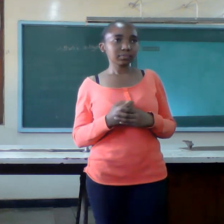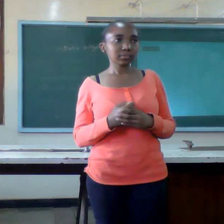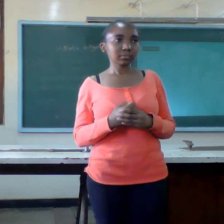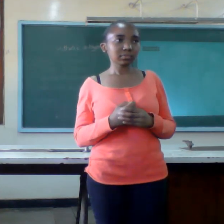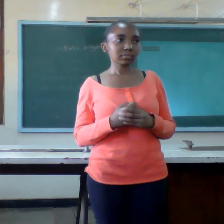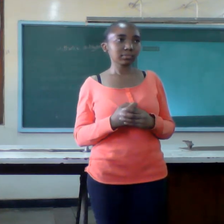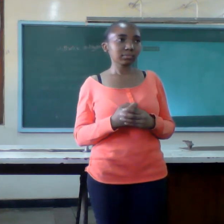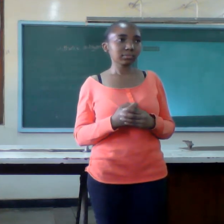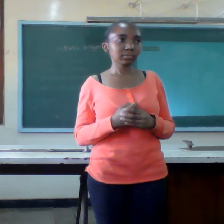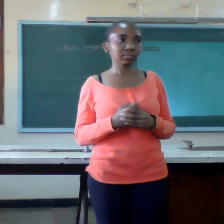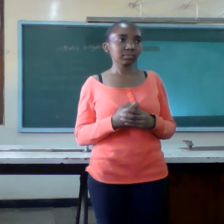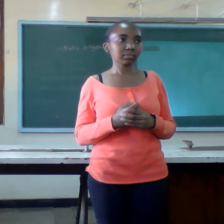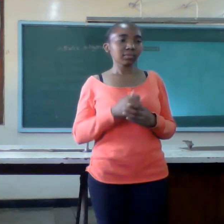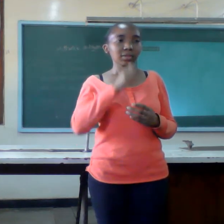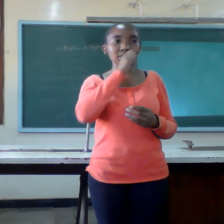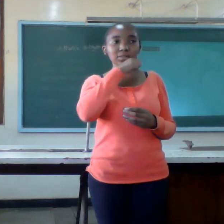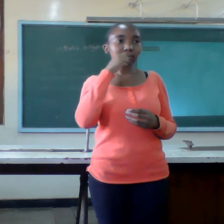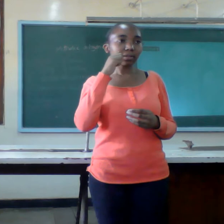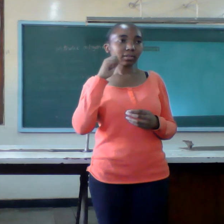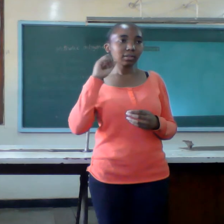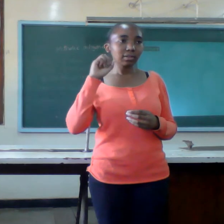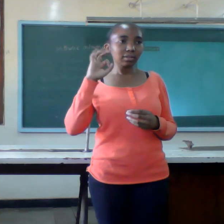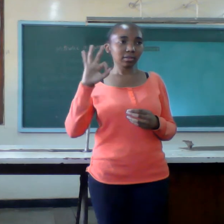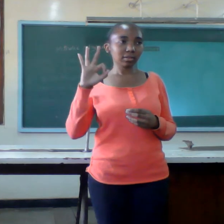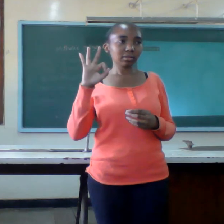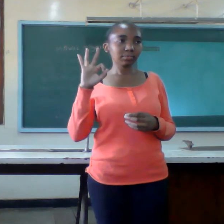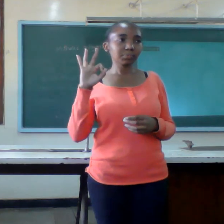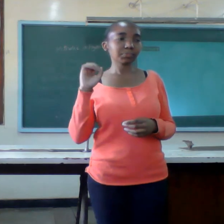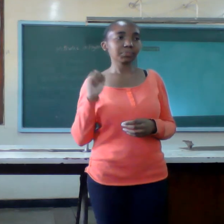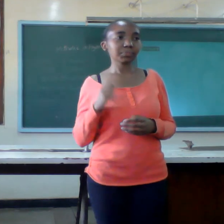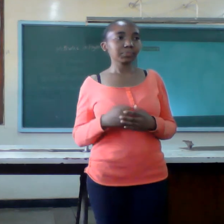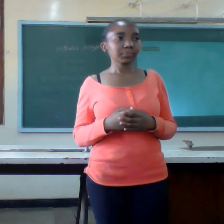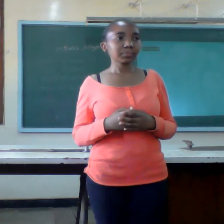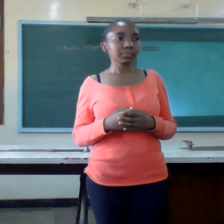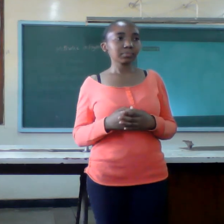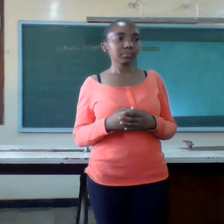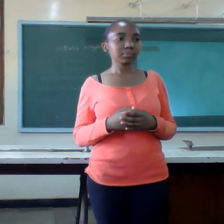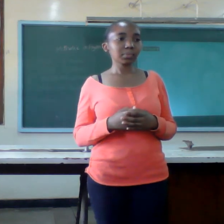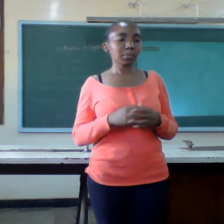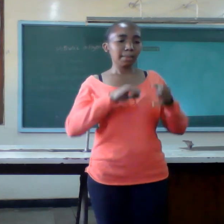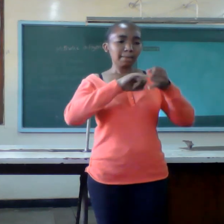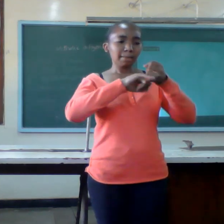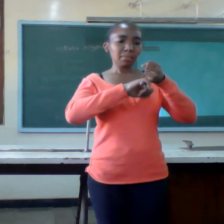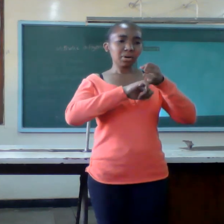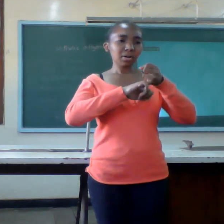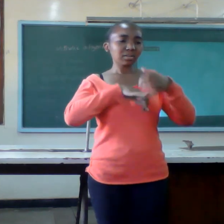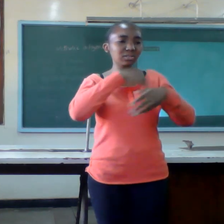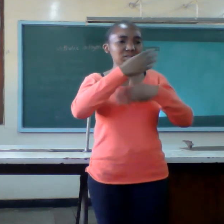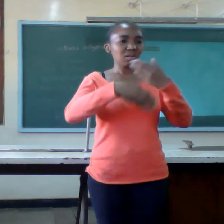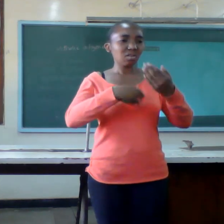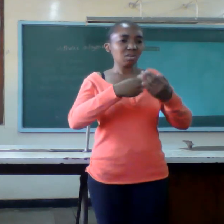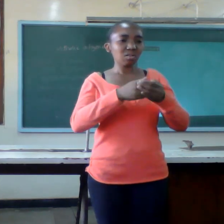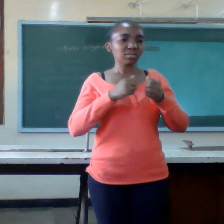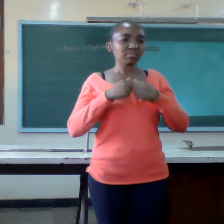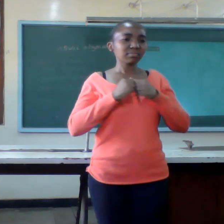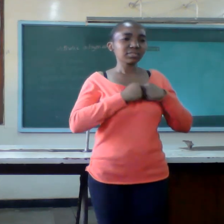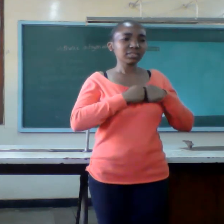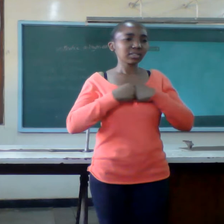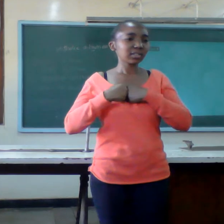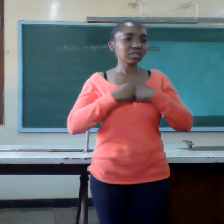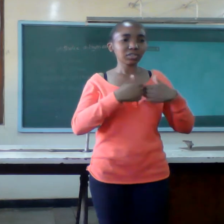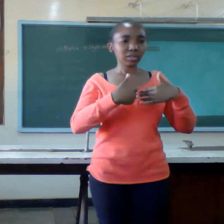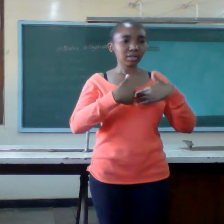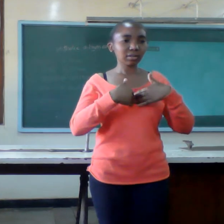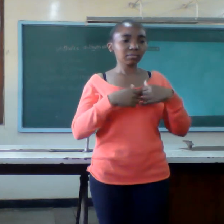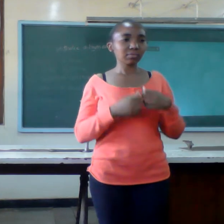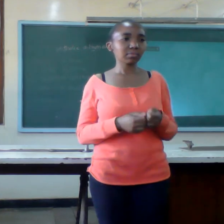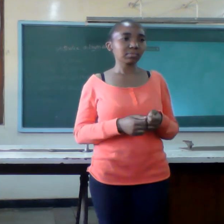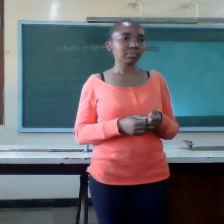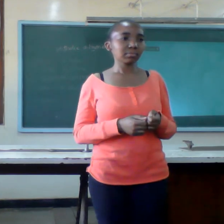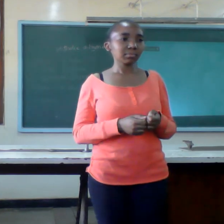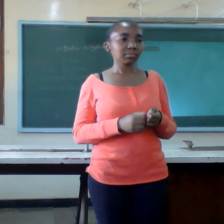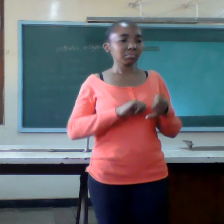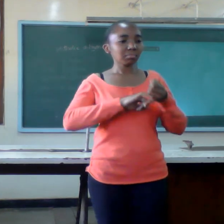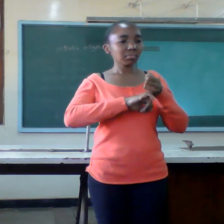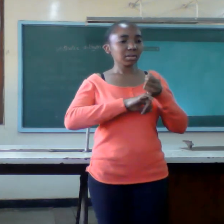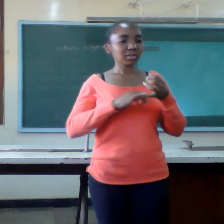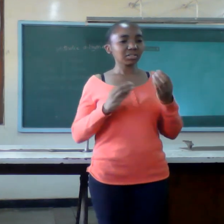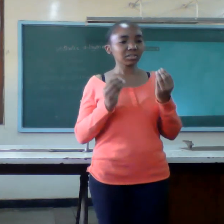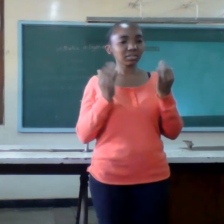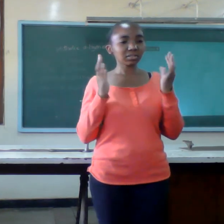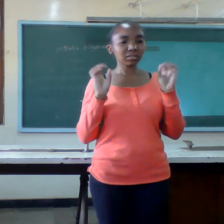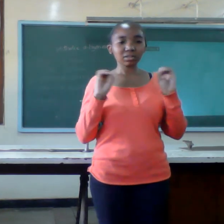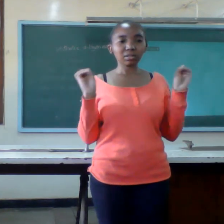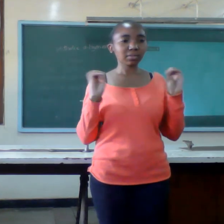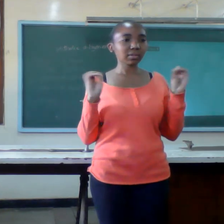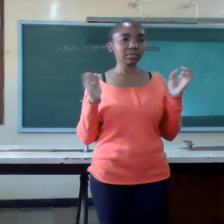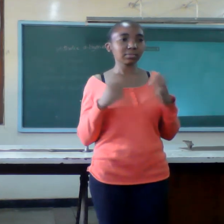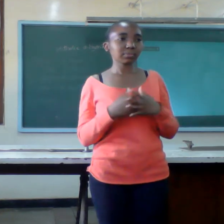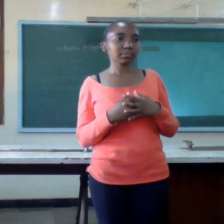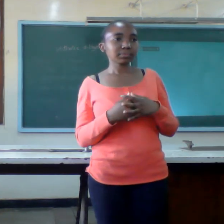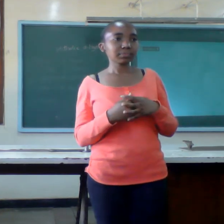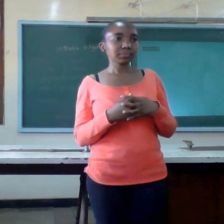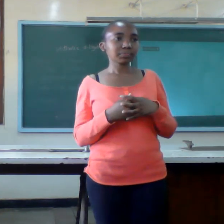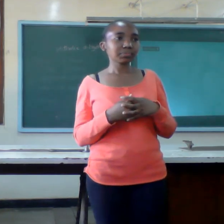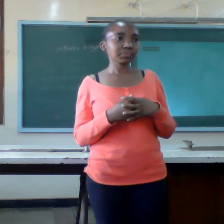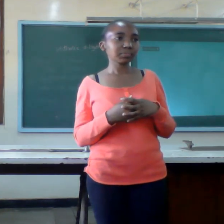second three every marriage has its own challenges marriage is not a bed of protest every good